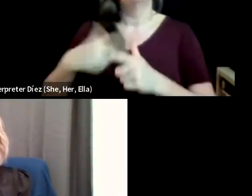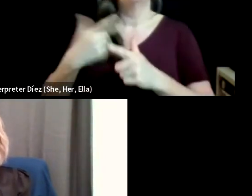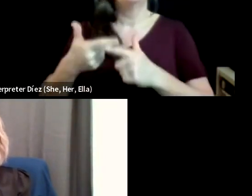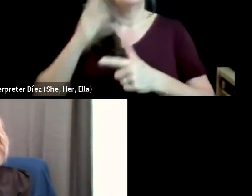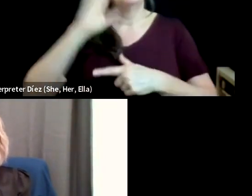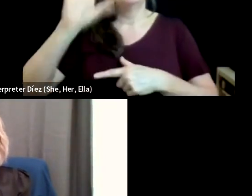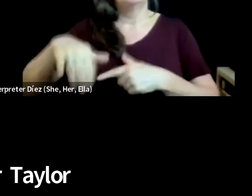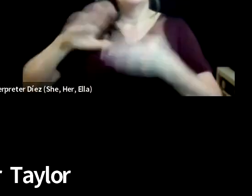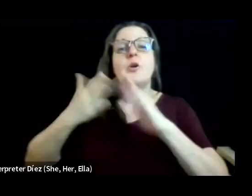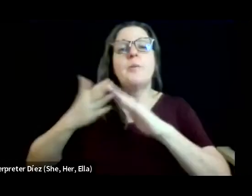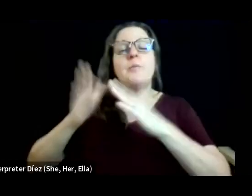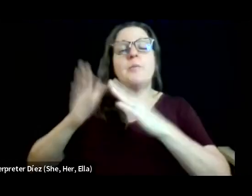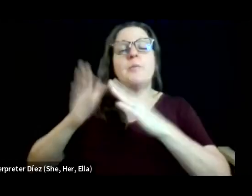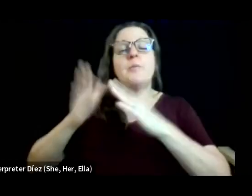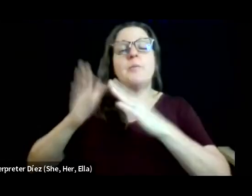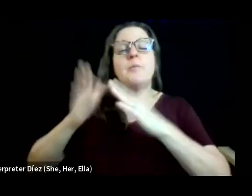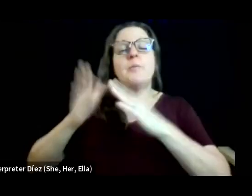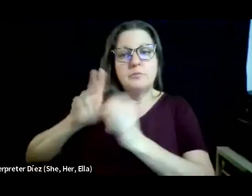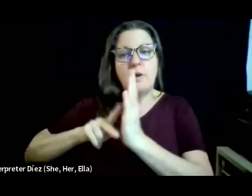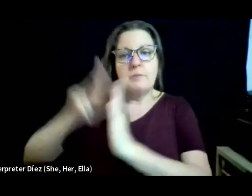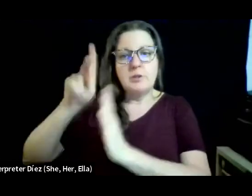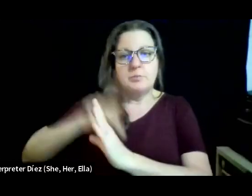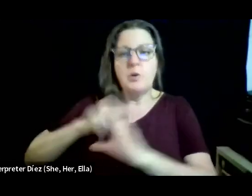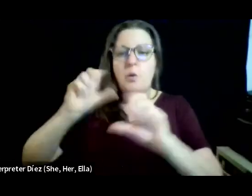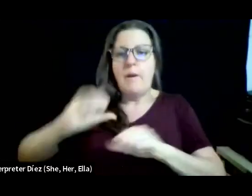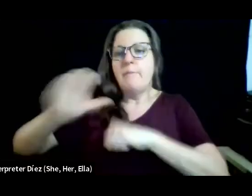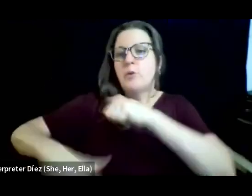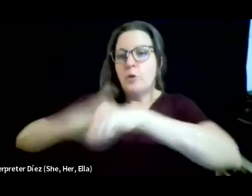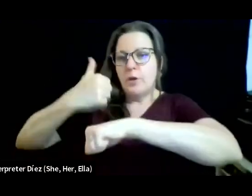could be implemented in the fall. So that students that are full-time can